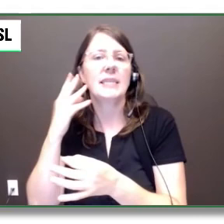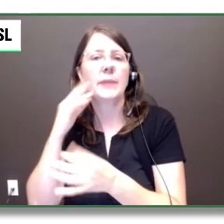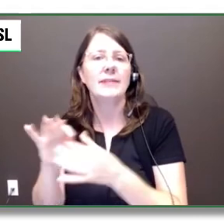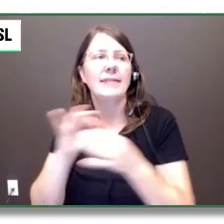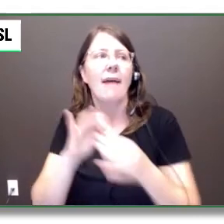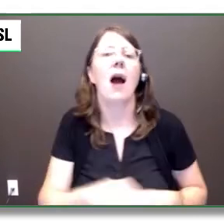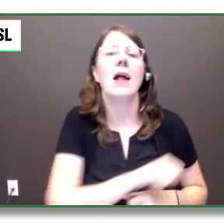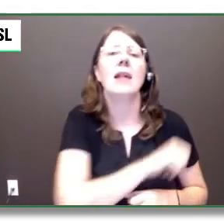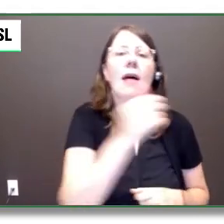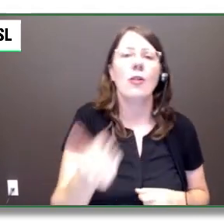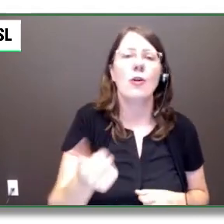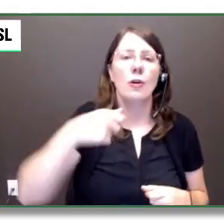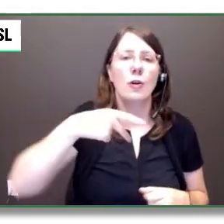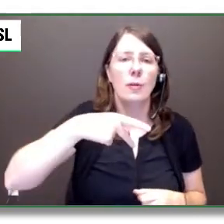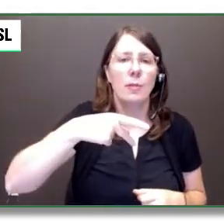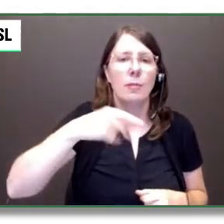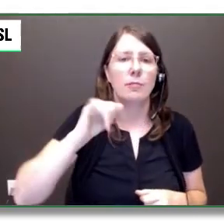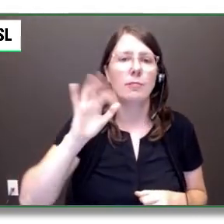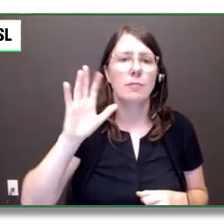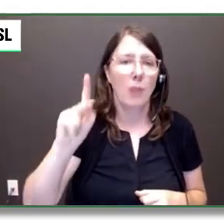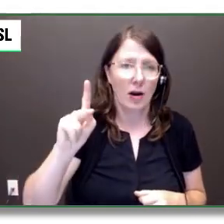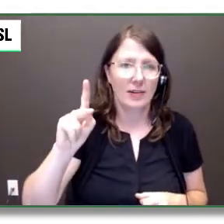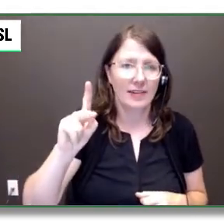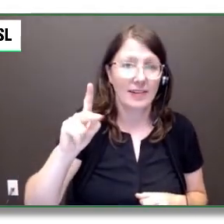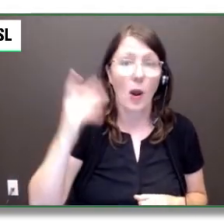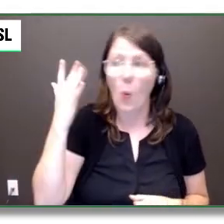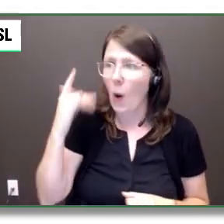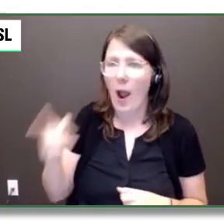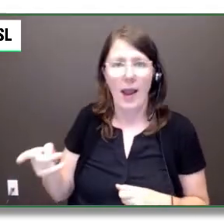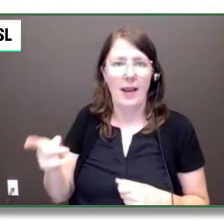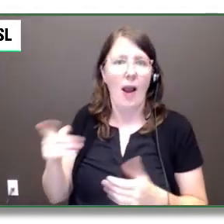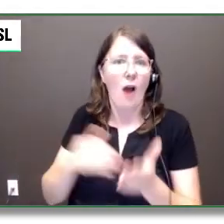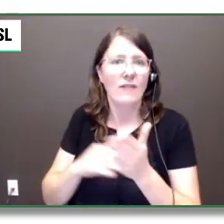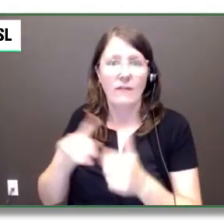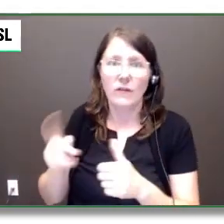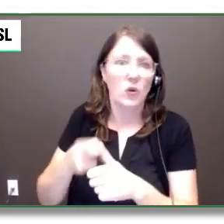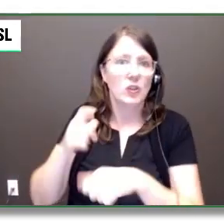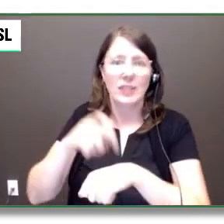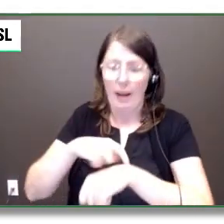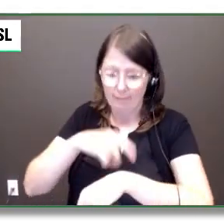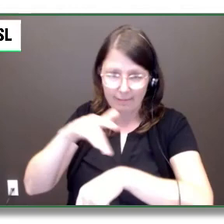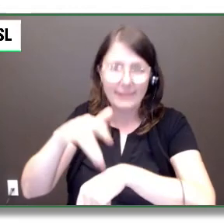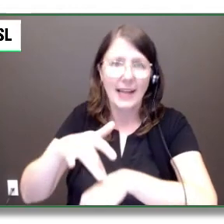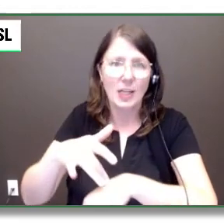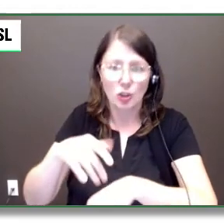um collecting even more data that could hopefully um inform those standards but